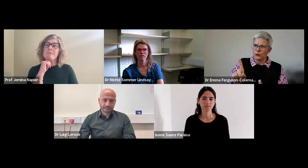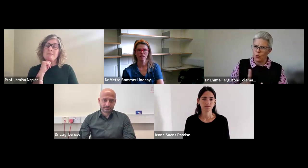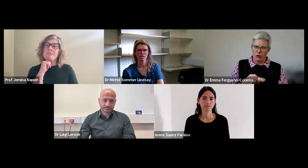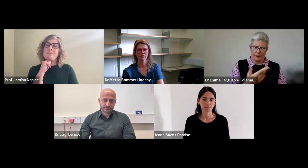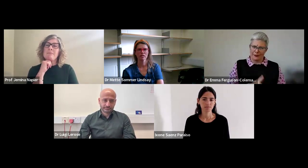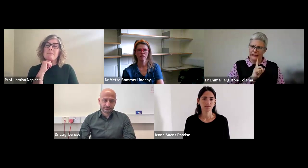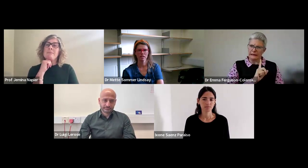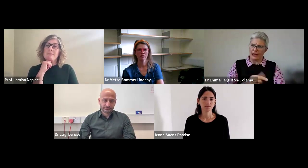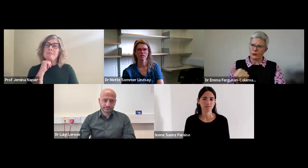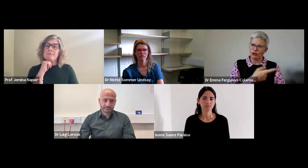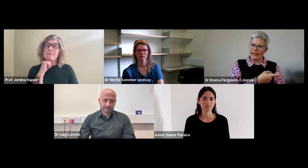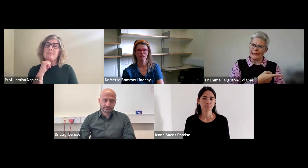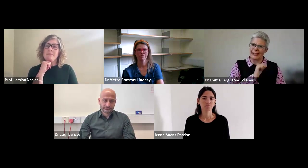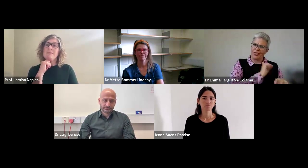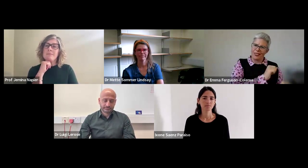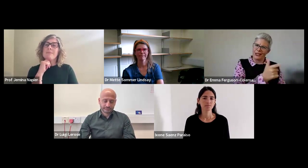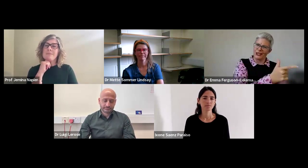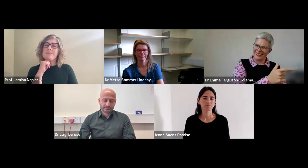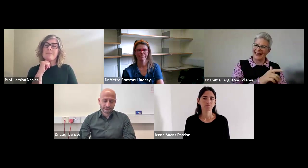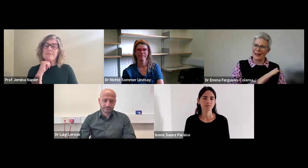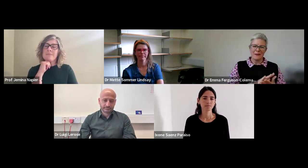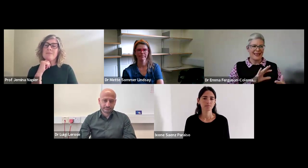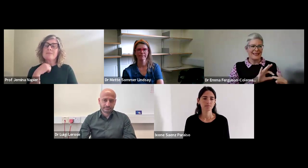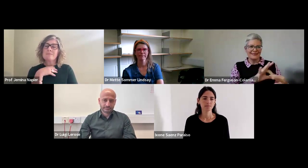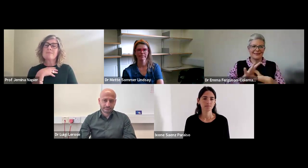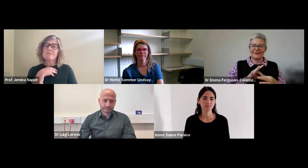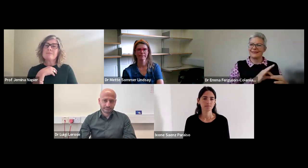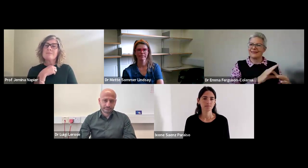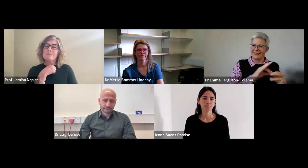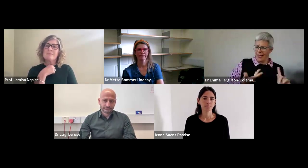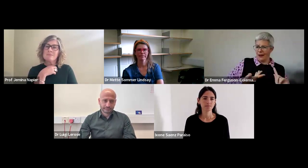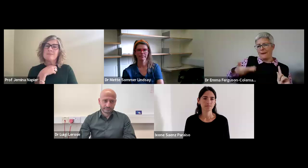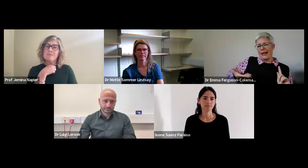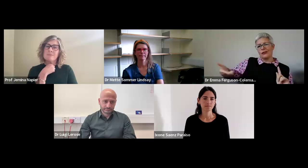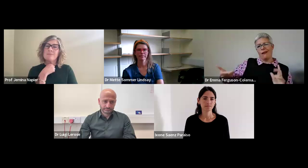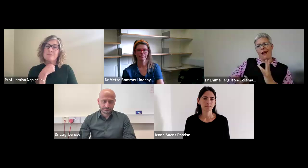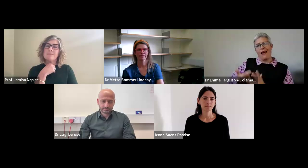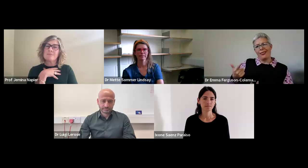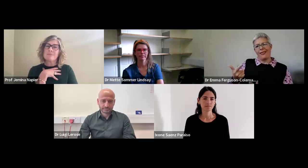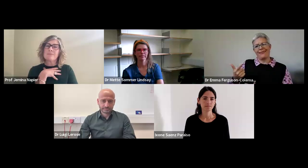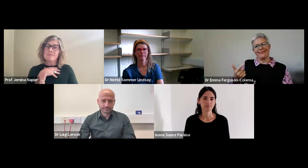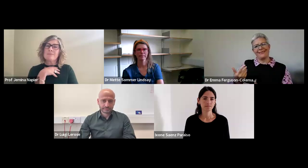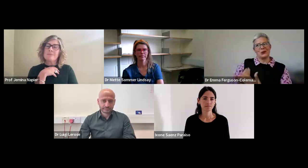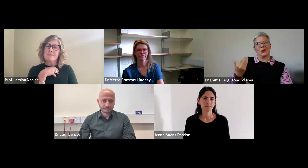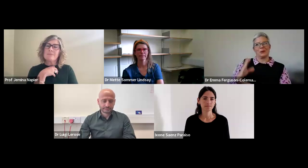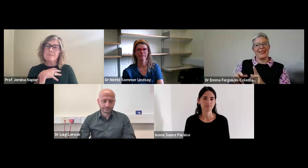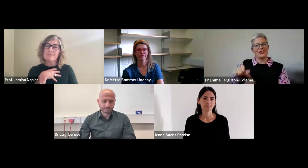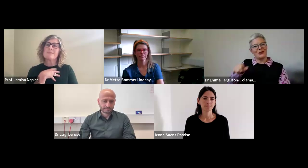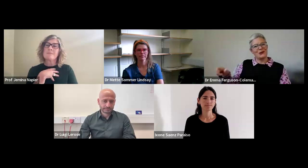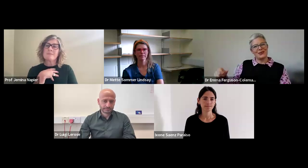to them because they had experienced the journey before me. They were able to assist me when